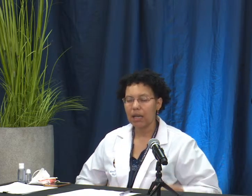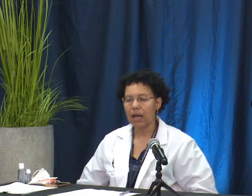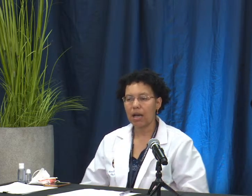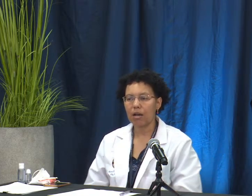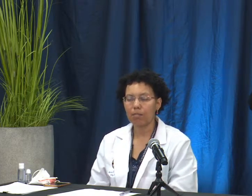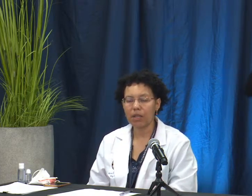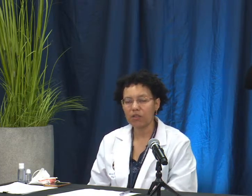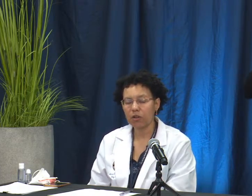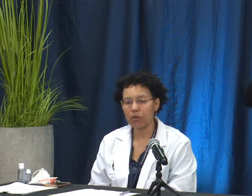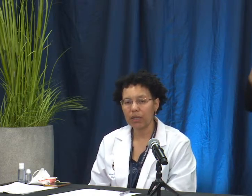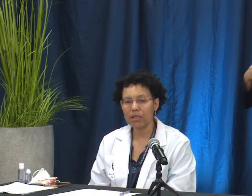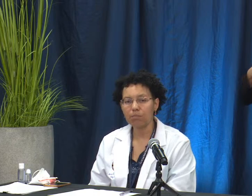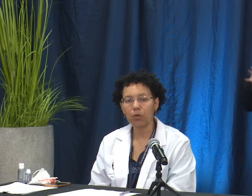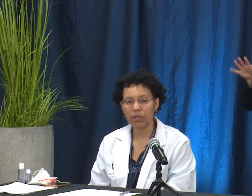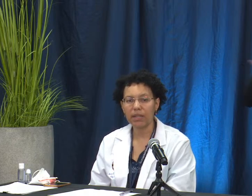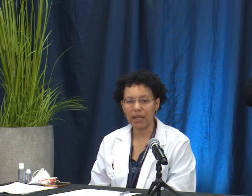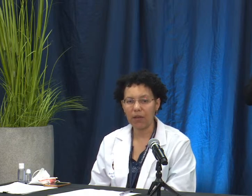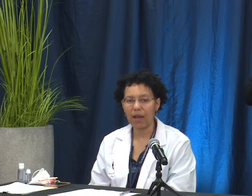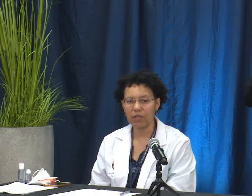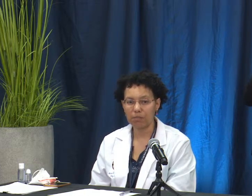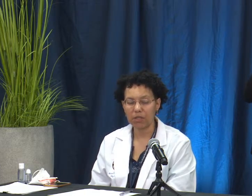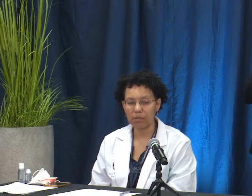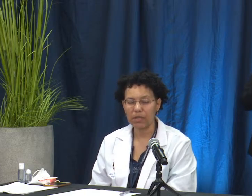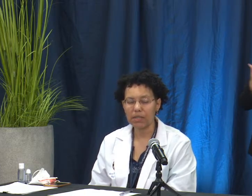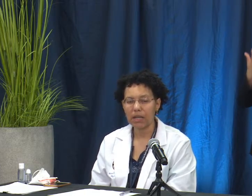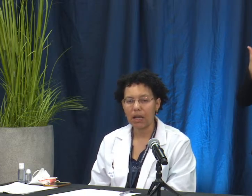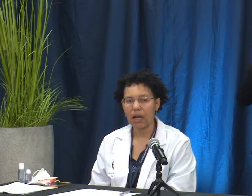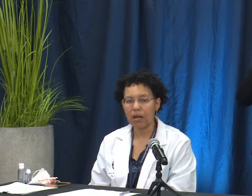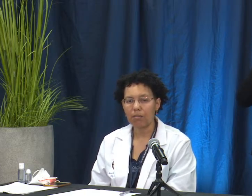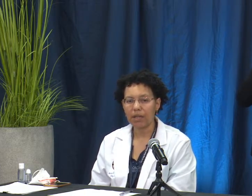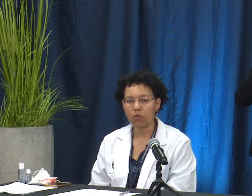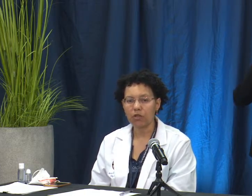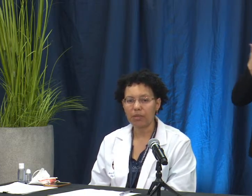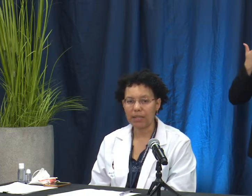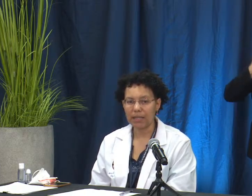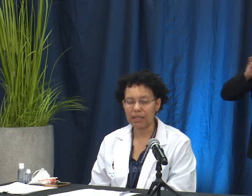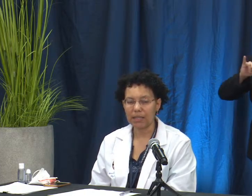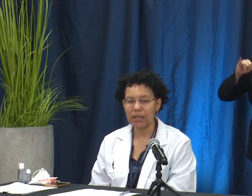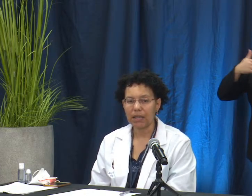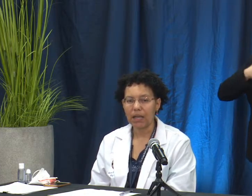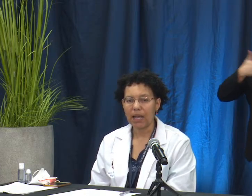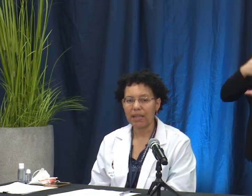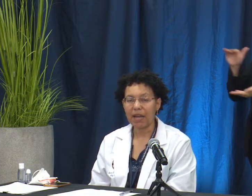So it is important that you have symptoms in order to be tested. That